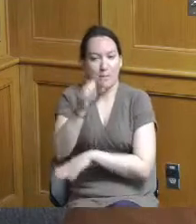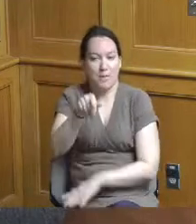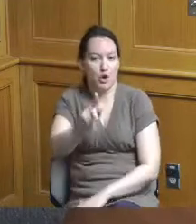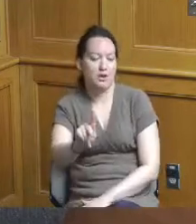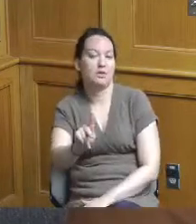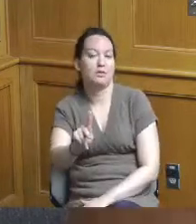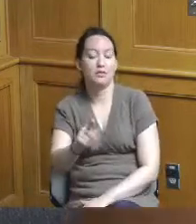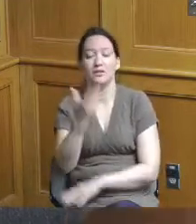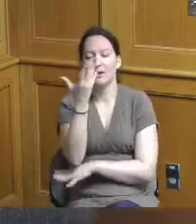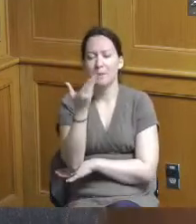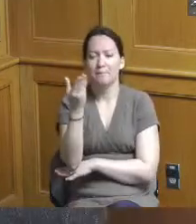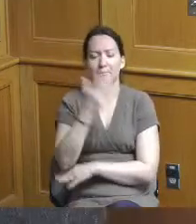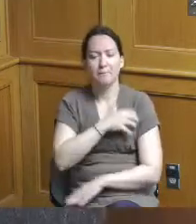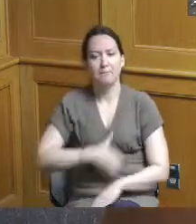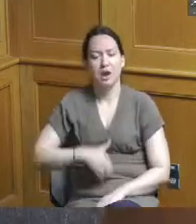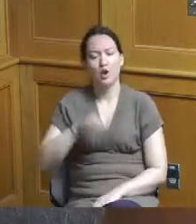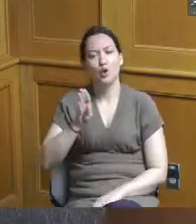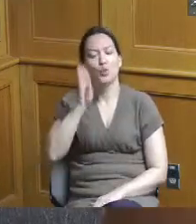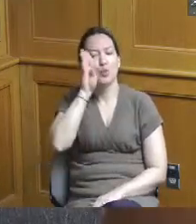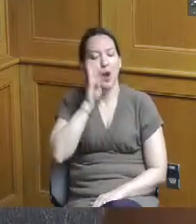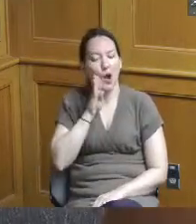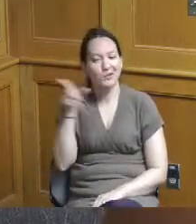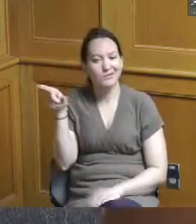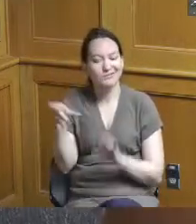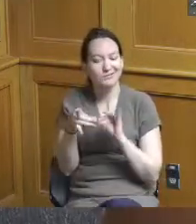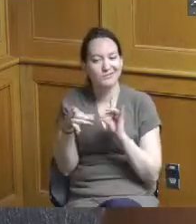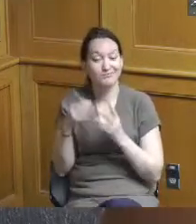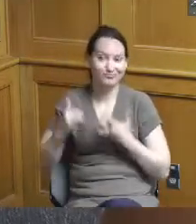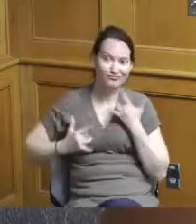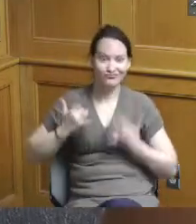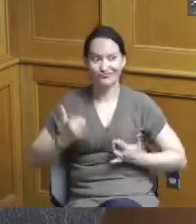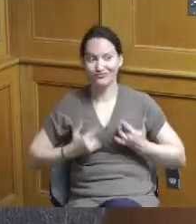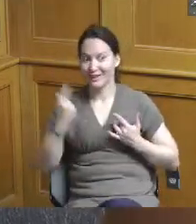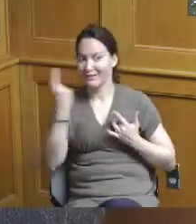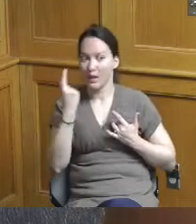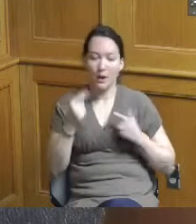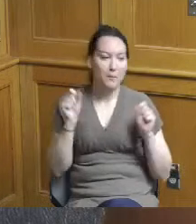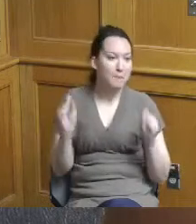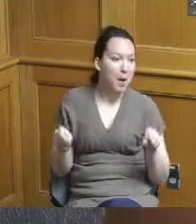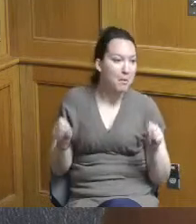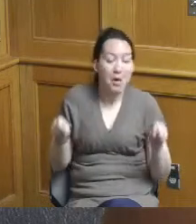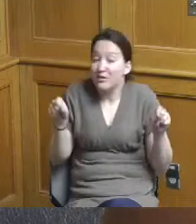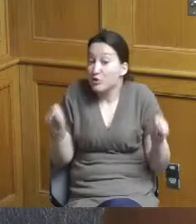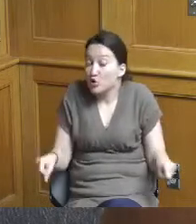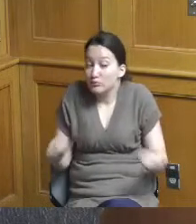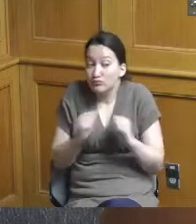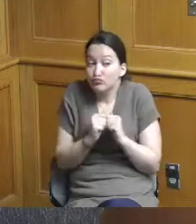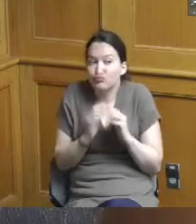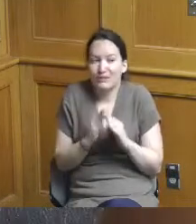Mayor Brown and he seemed to be excited for something possibly like this that's not the